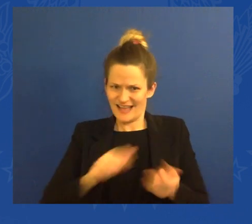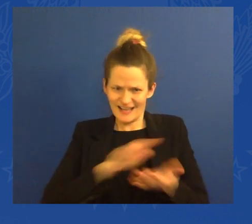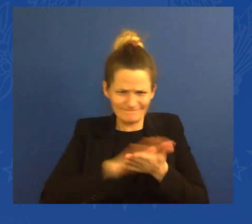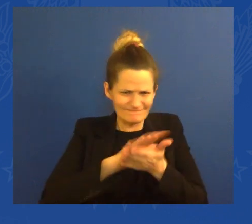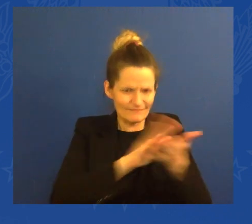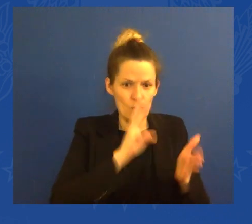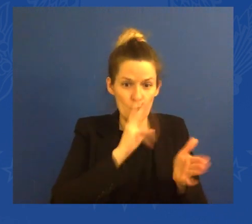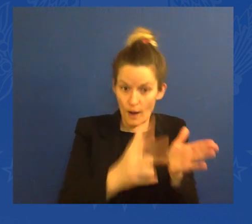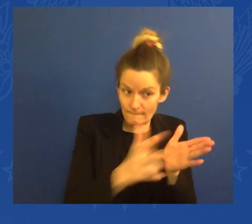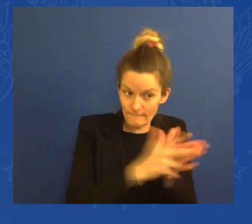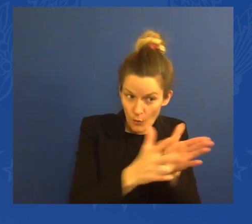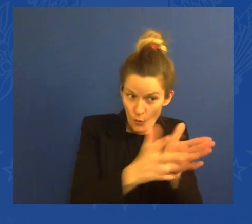we buy American.